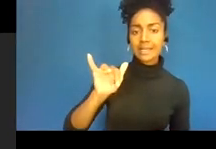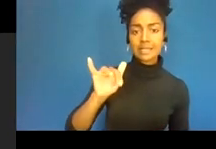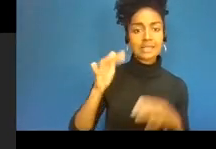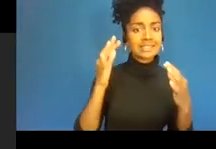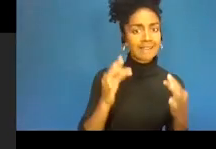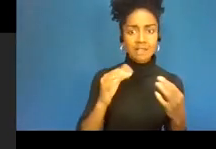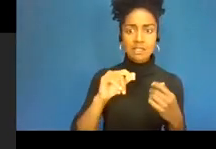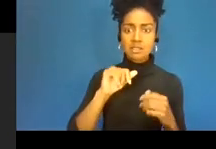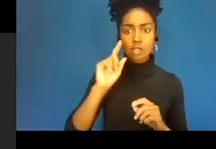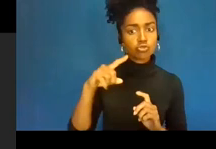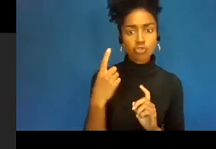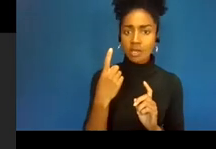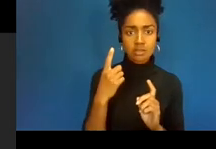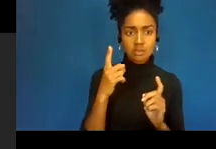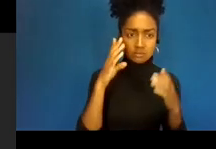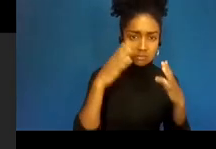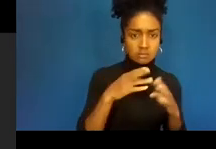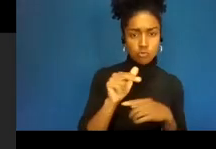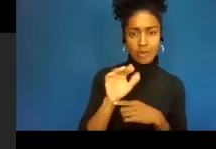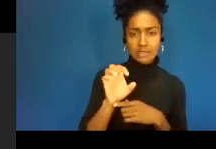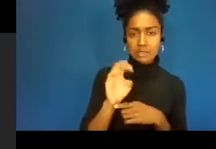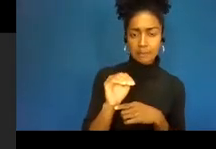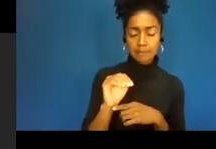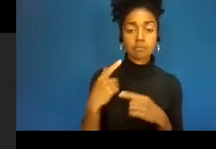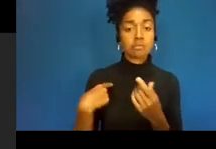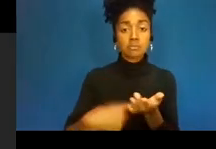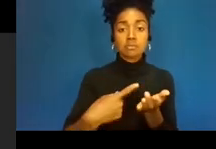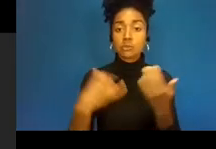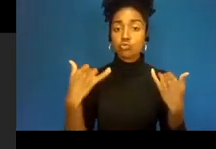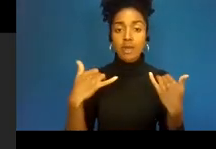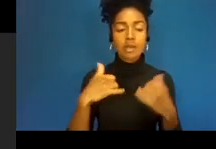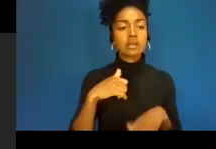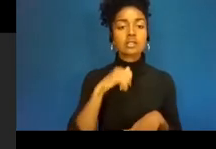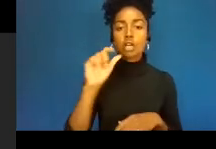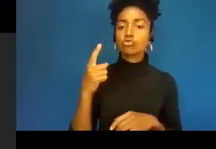So what we're talking about today is not just the erasure of racism